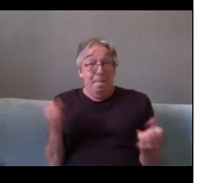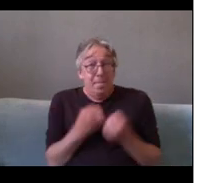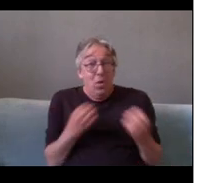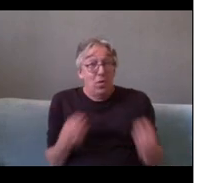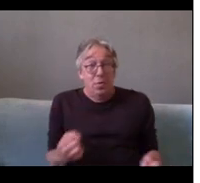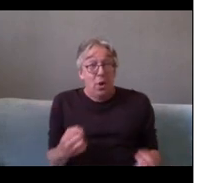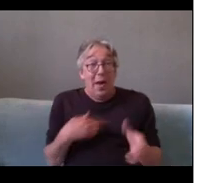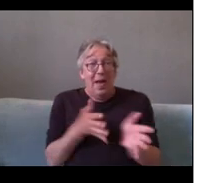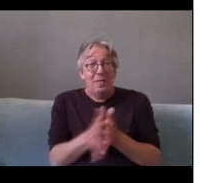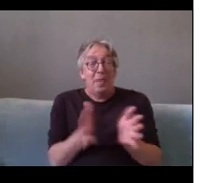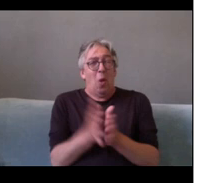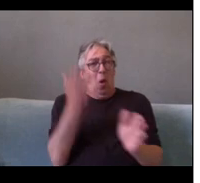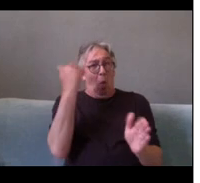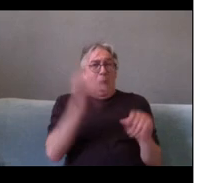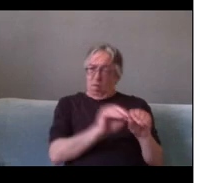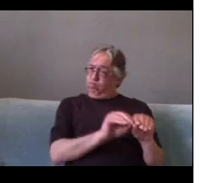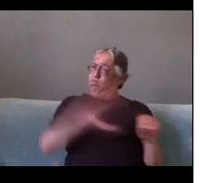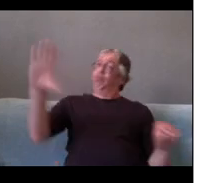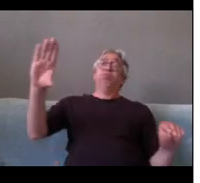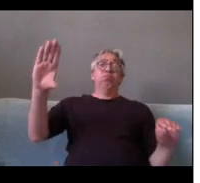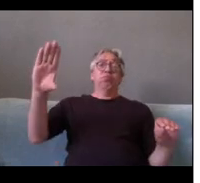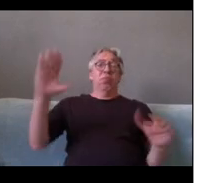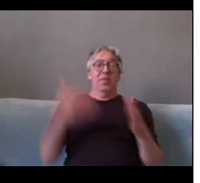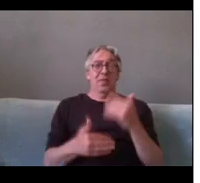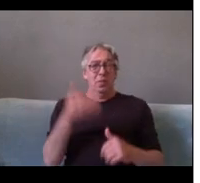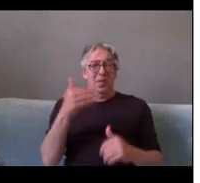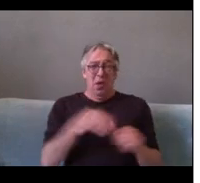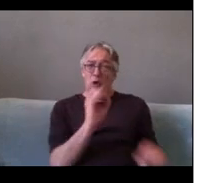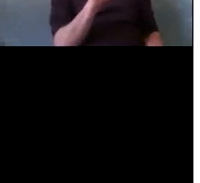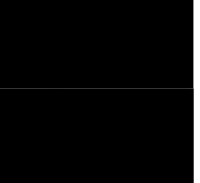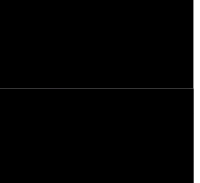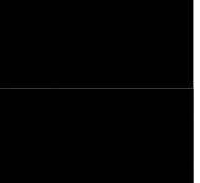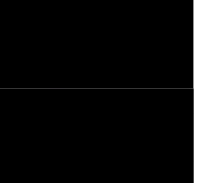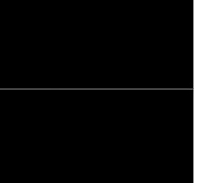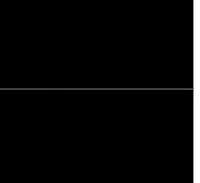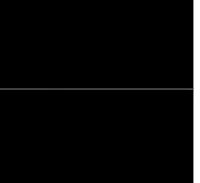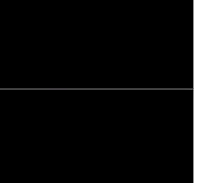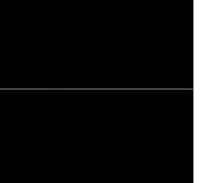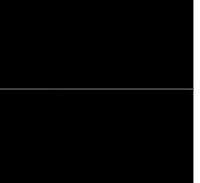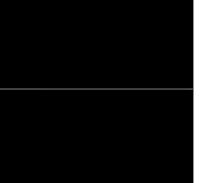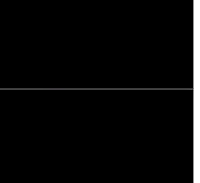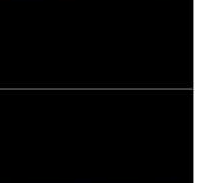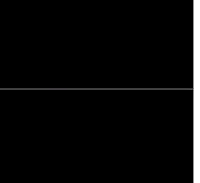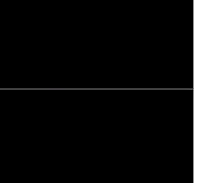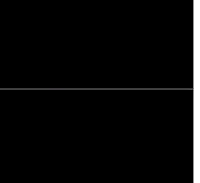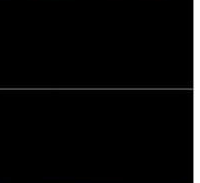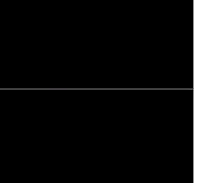why that disability has increased from 0.9 to 2.7 and to 8.5%.